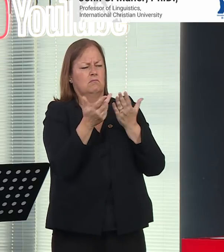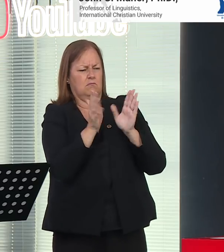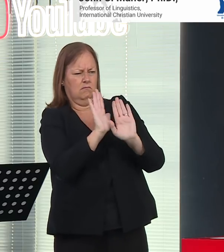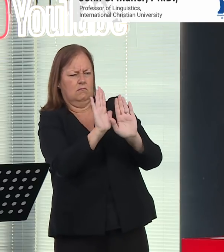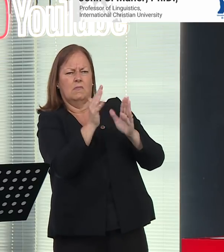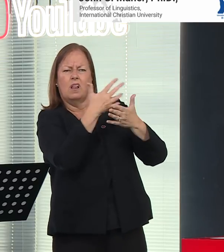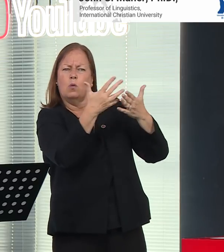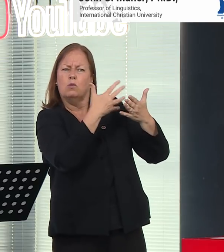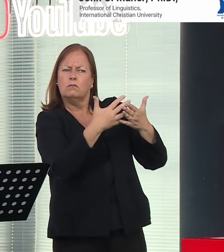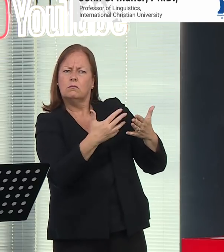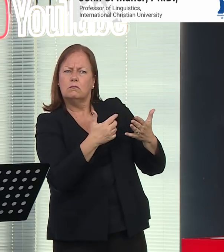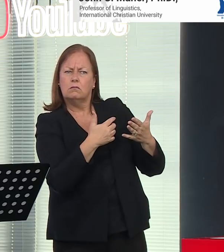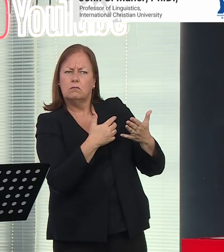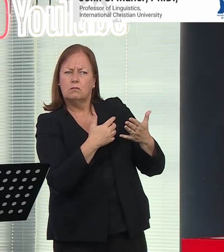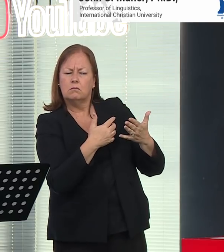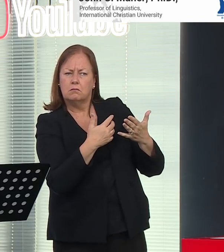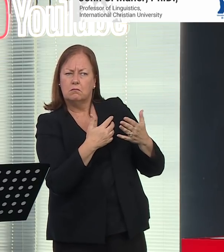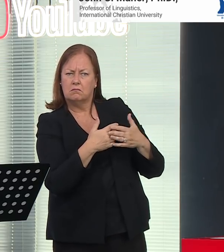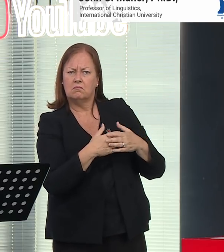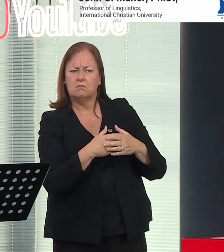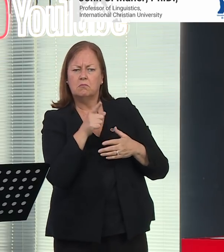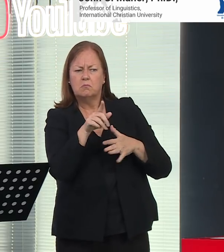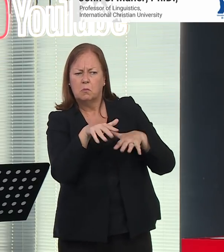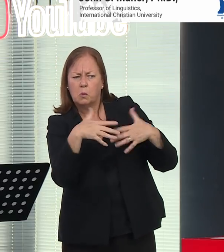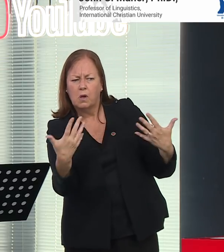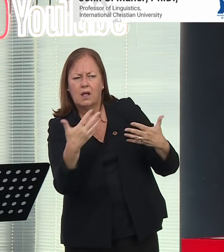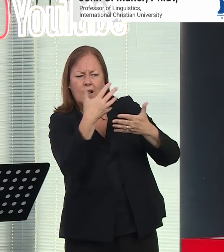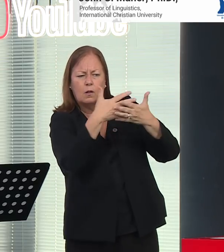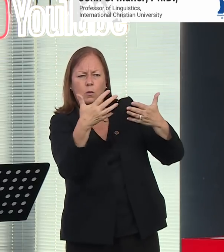Canada and the national census of Ireland. Here are the questions.